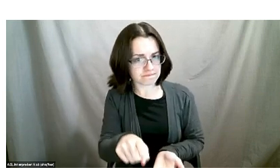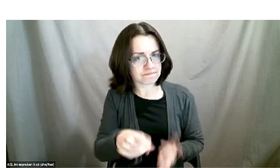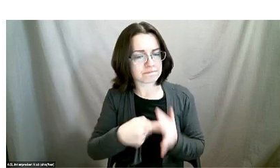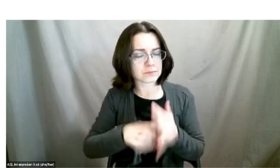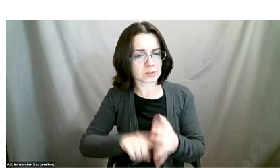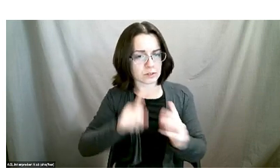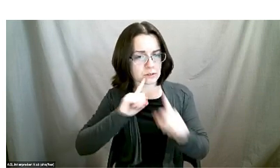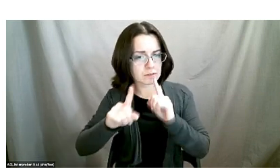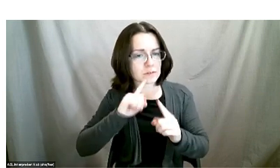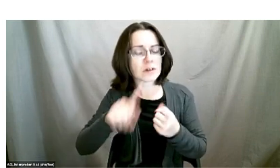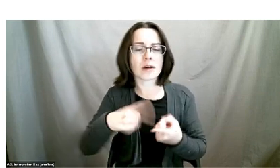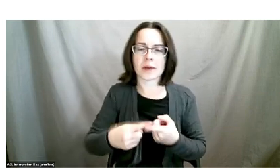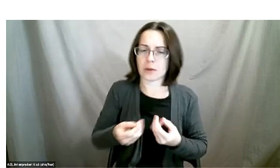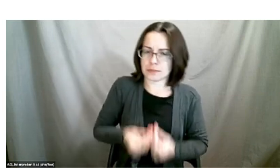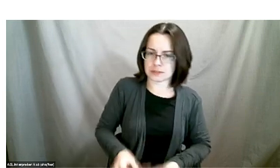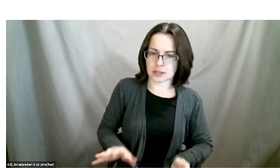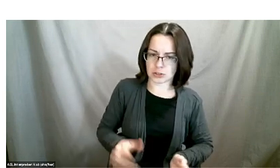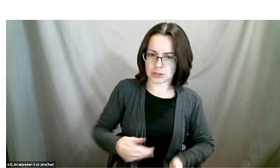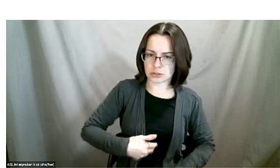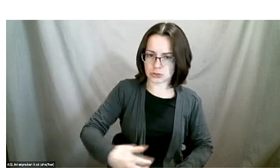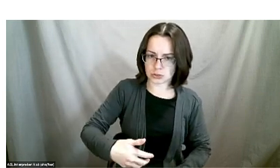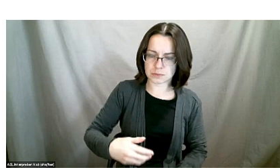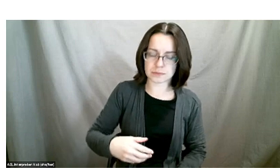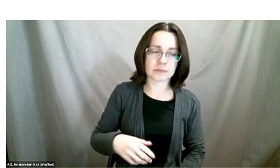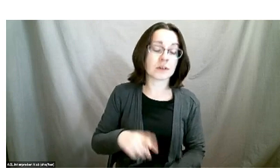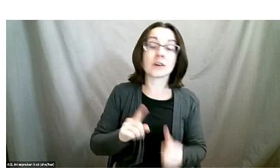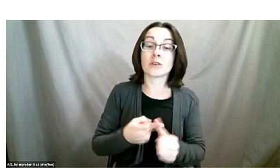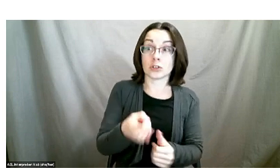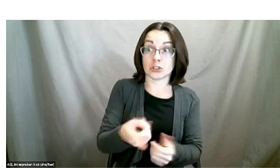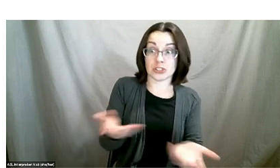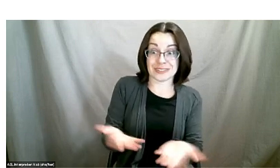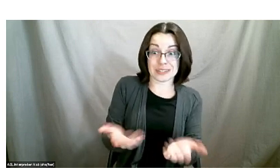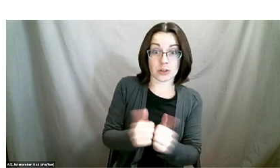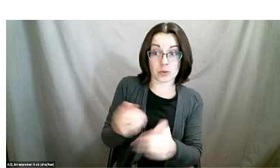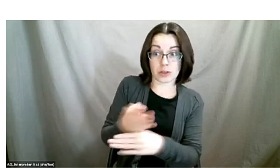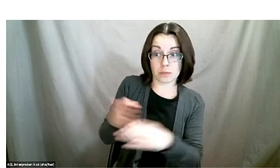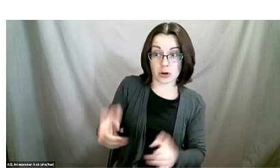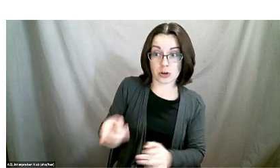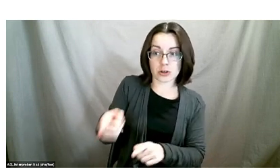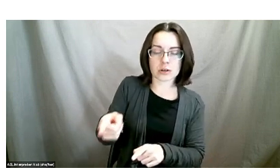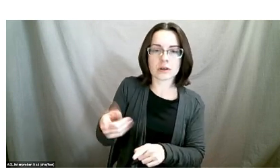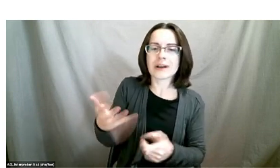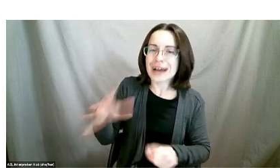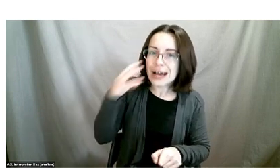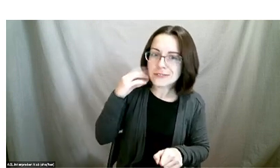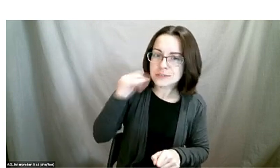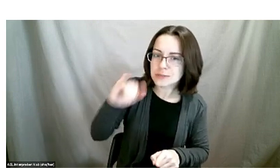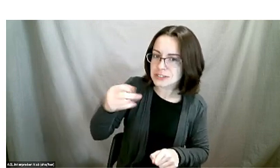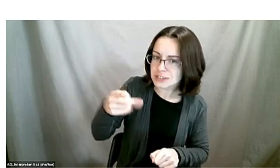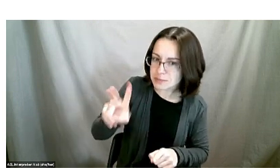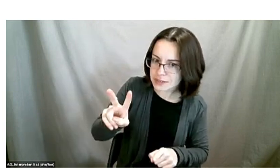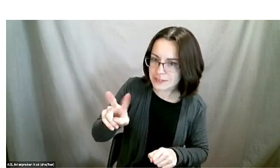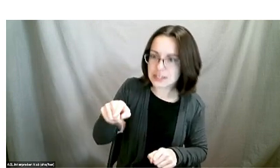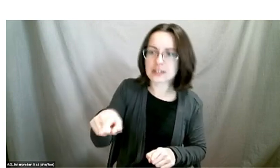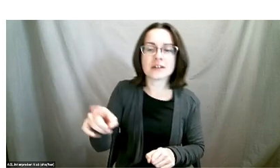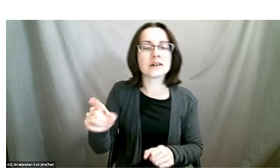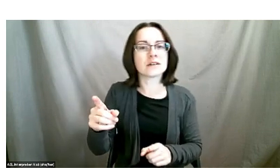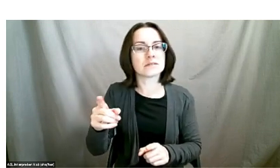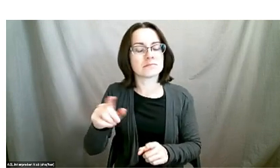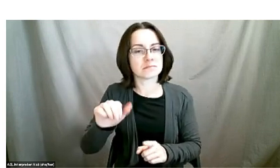So first of all, she's in the office with her partner, the same one who has been violent in the past. They're sitting very close together. They're holding onto each other.